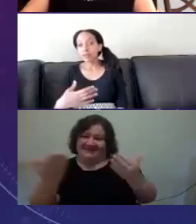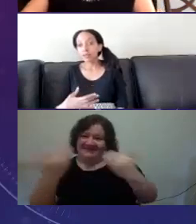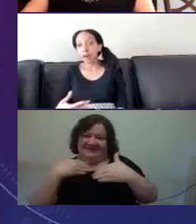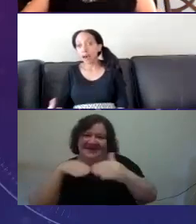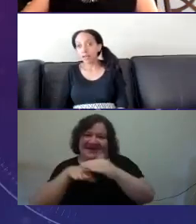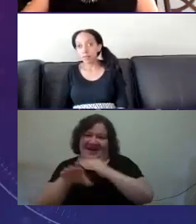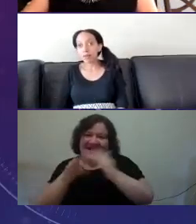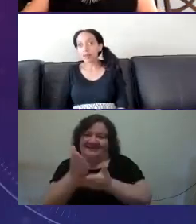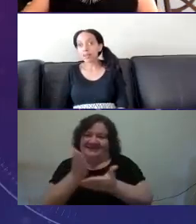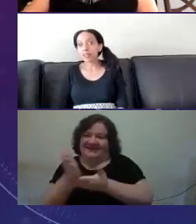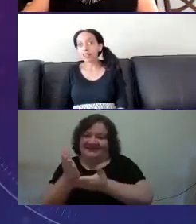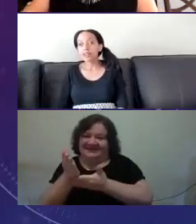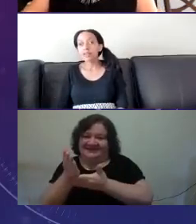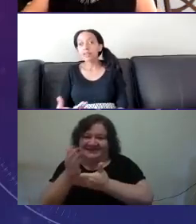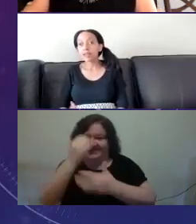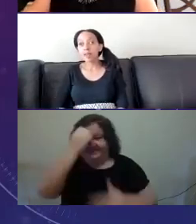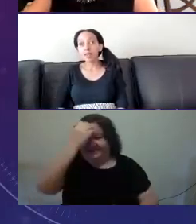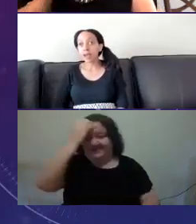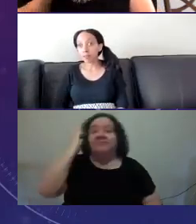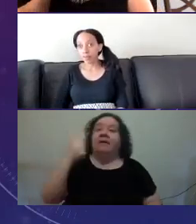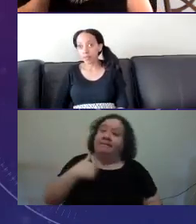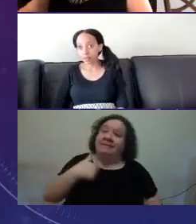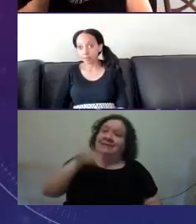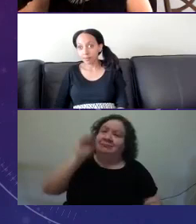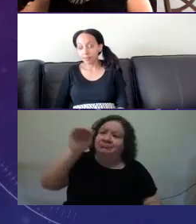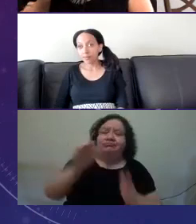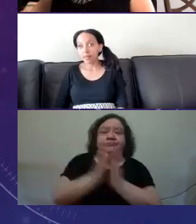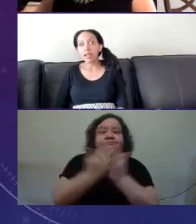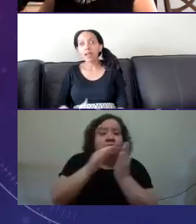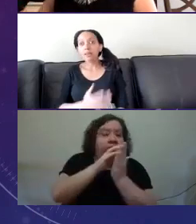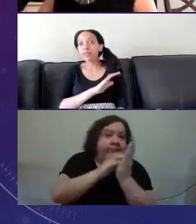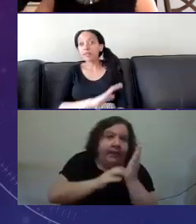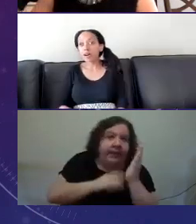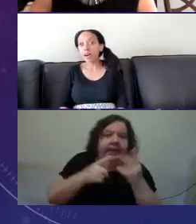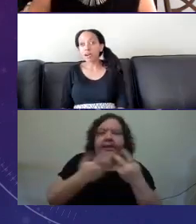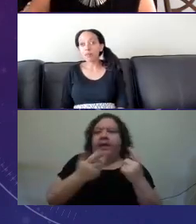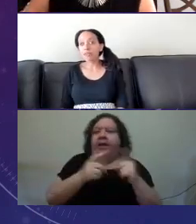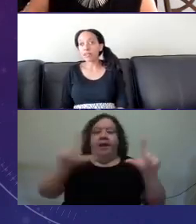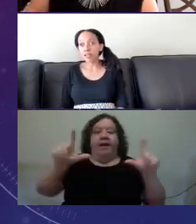PowerPoint they made it happen it was not always like that